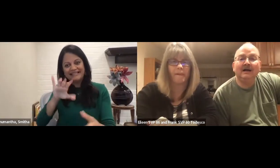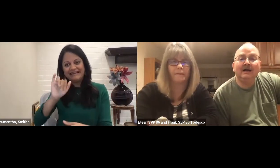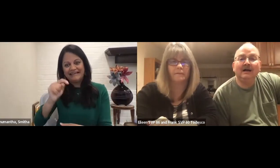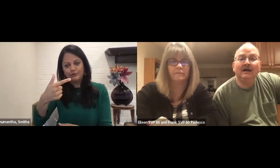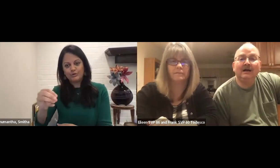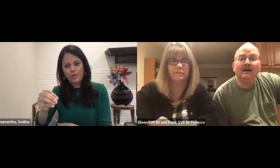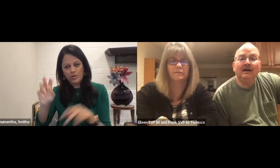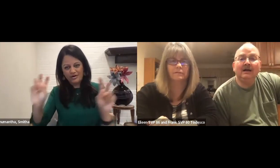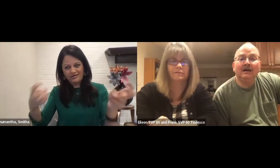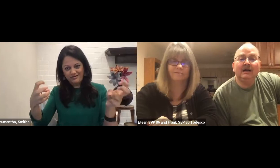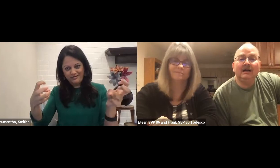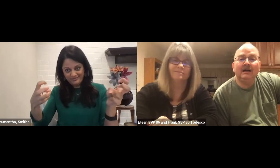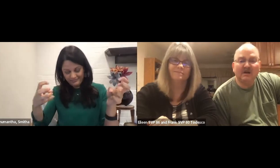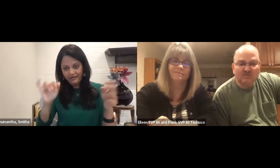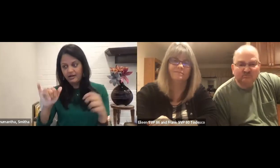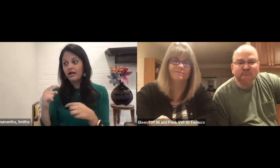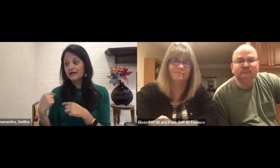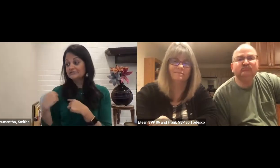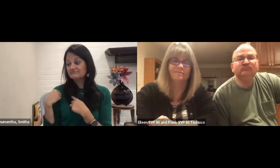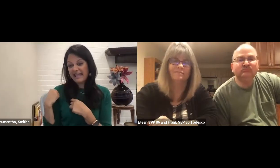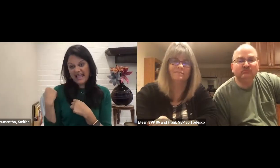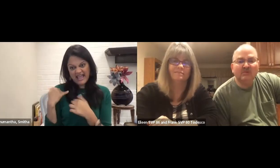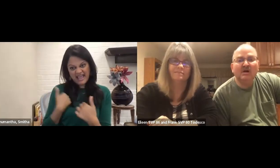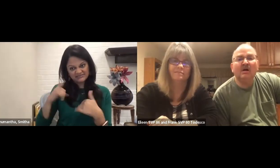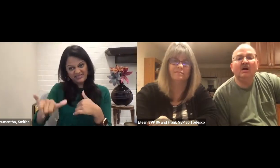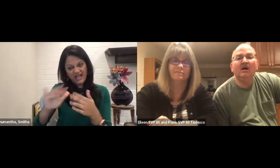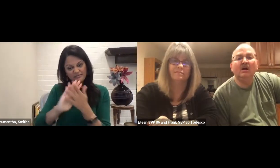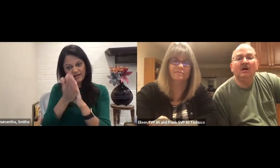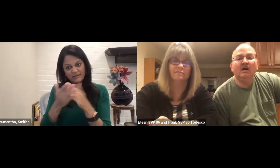so the theme of letting go, that came up in the documentary,